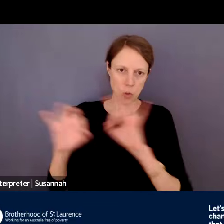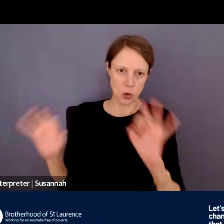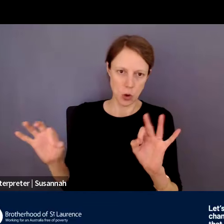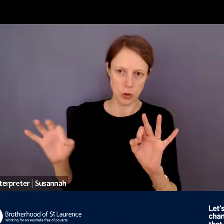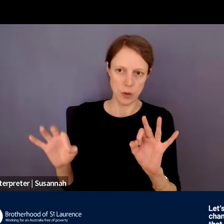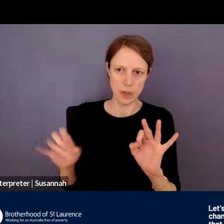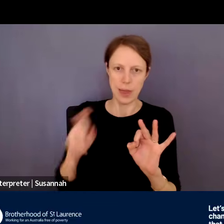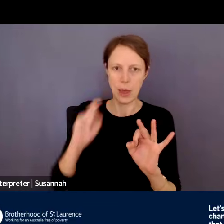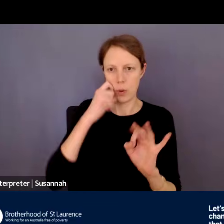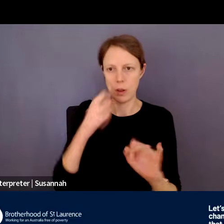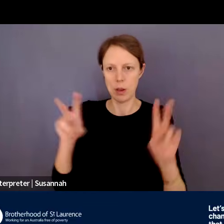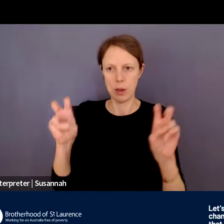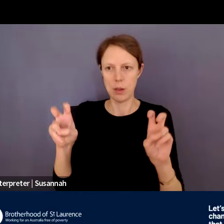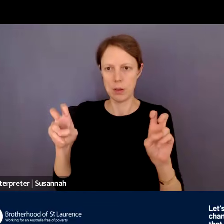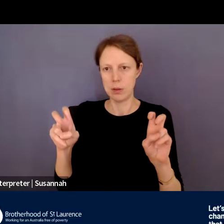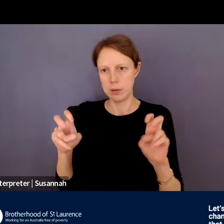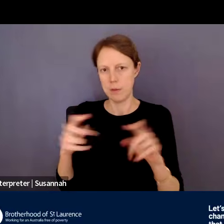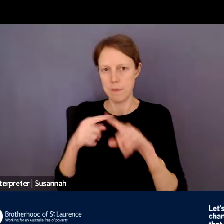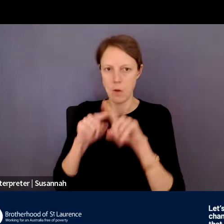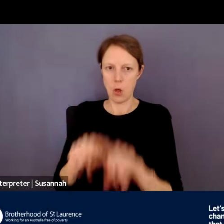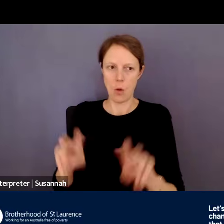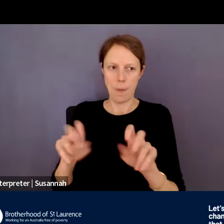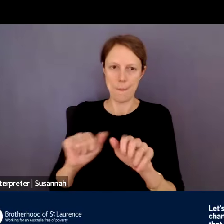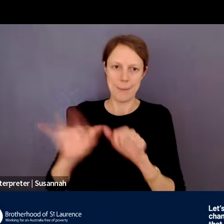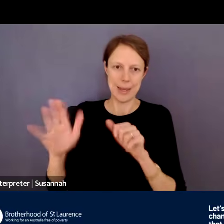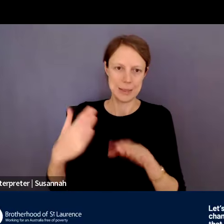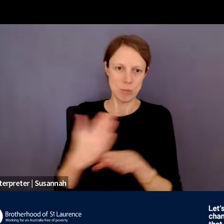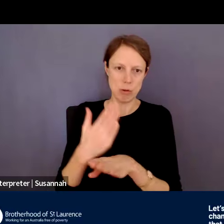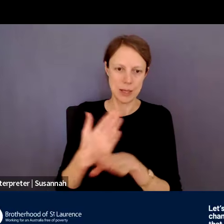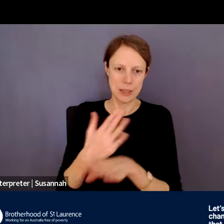best practice as articulated in the best practice Early Childhood Intervention Guide that Tracey put